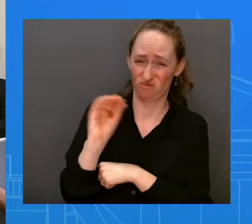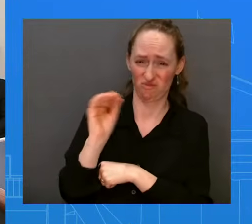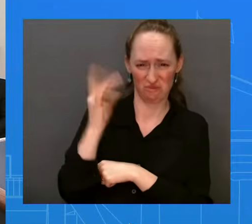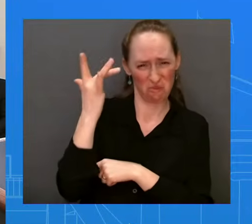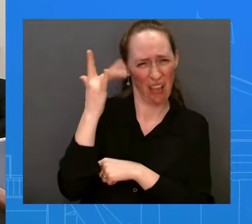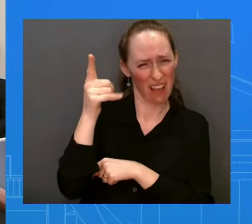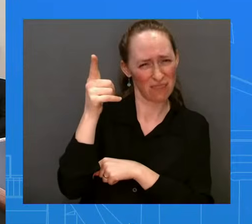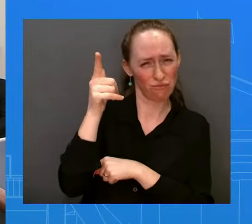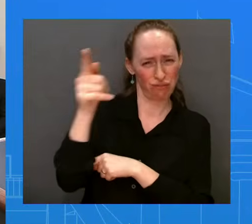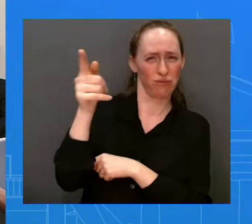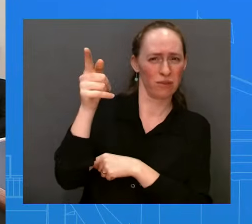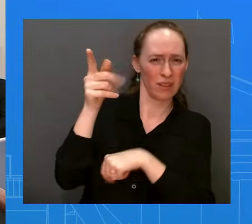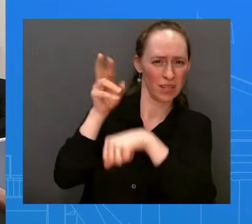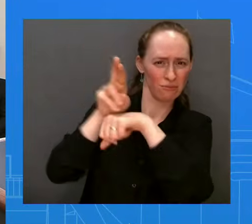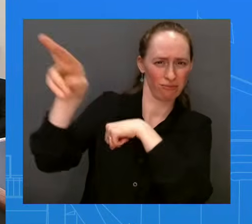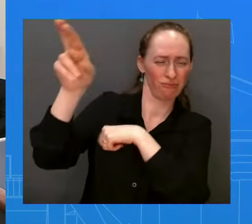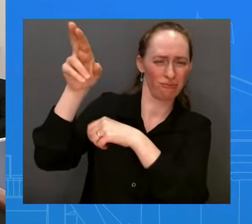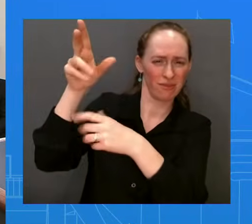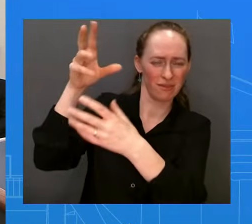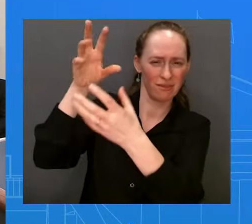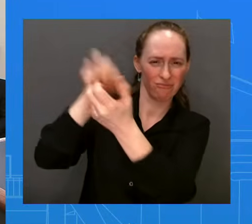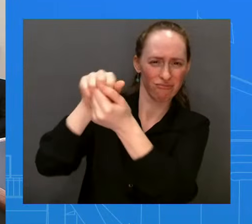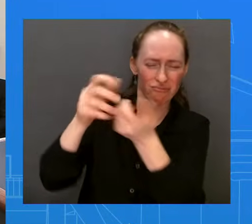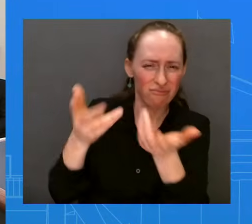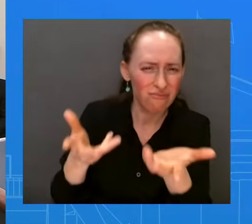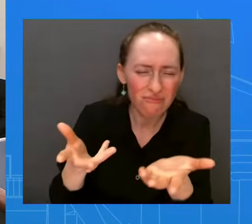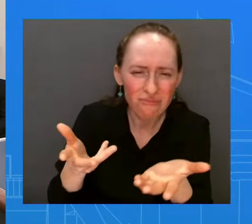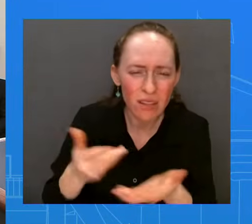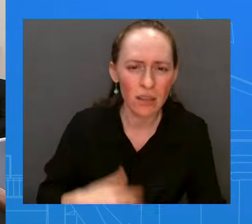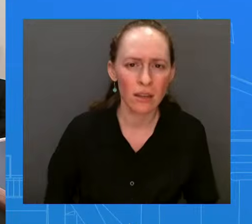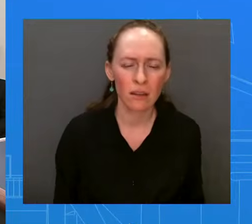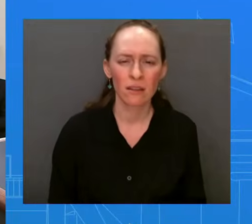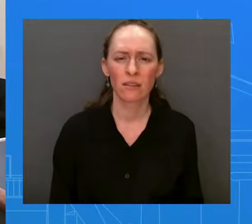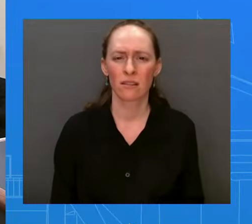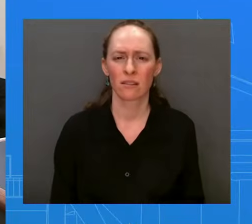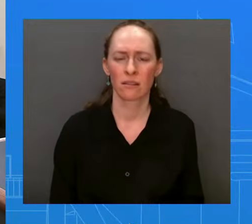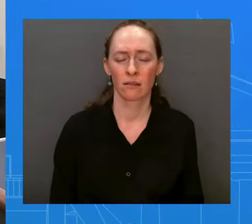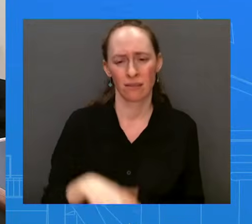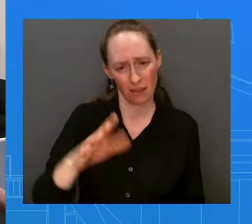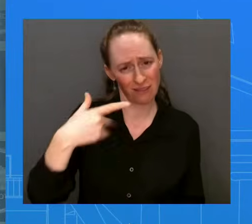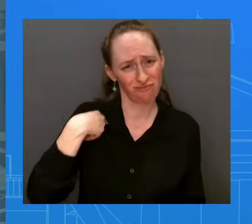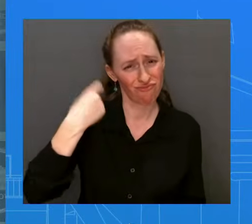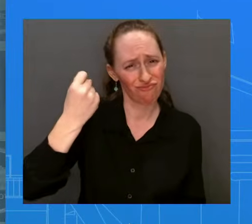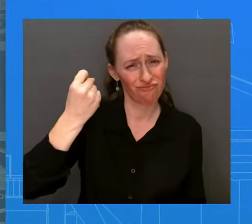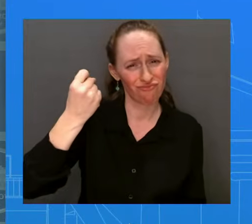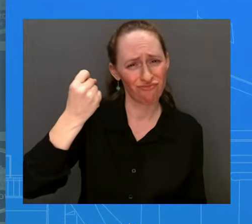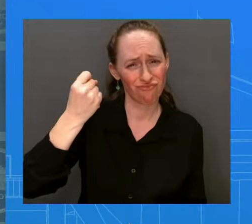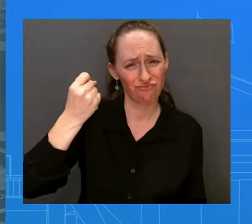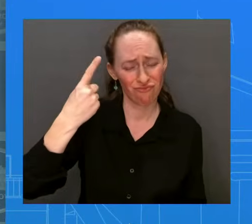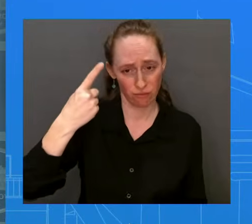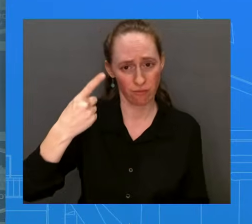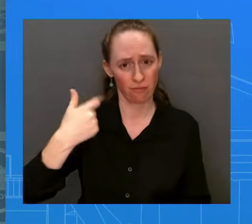is routinely monitoring radar -- you know, radar blips and such. Mr. Kirby: I kind of covered that in the opening statement.